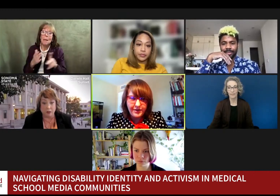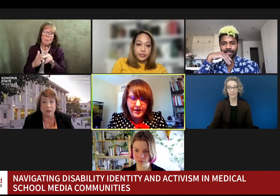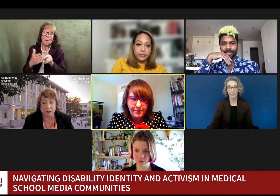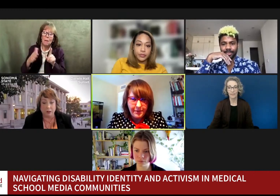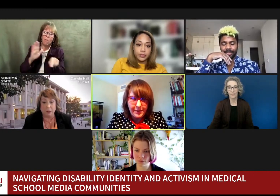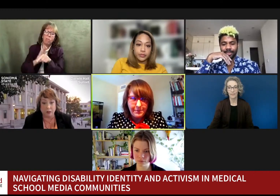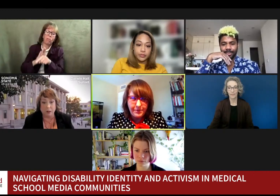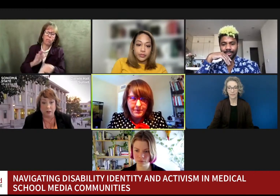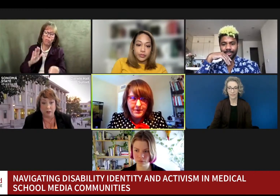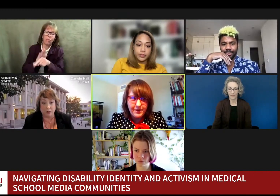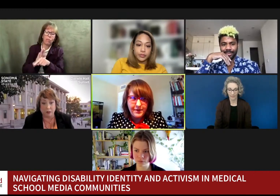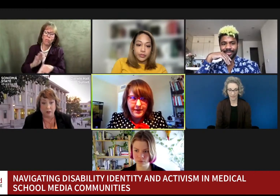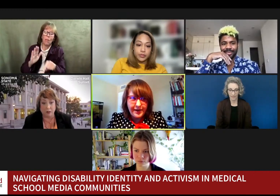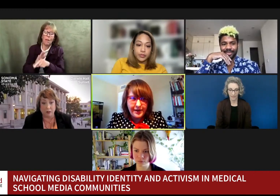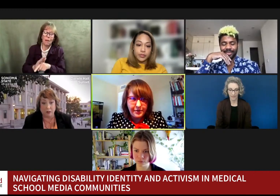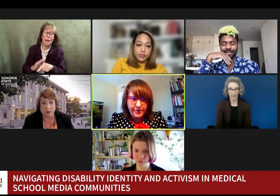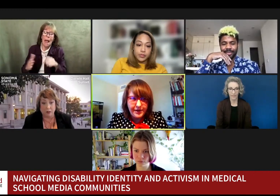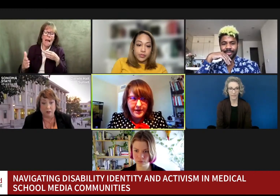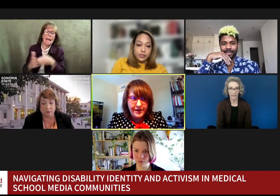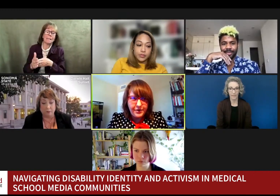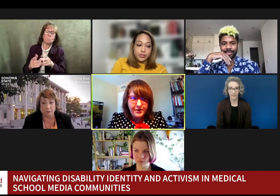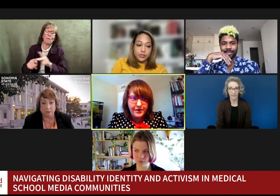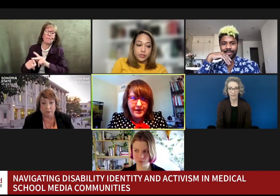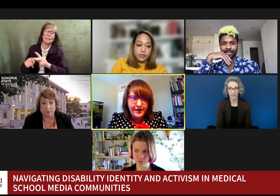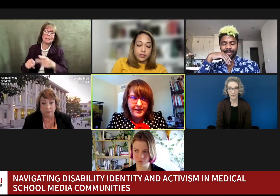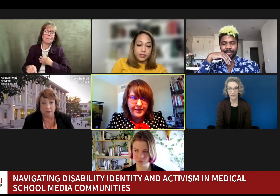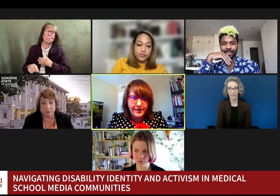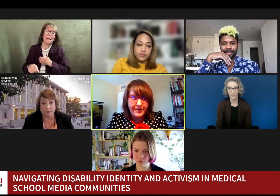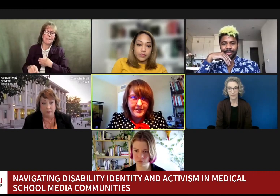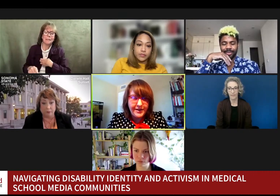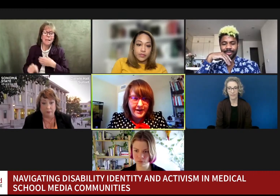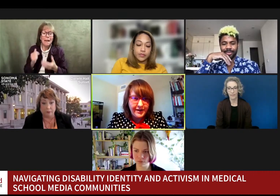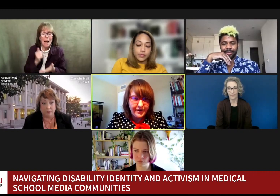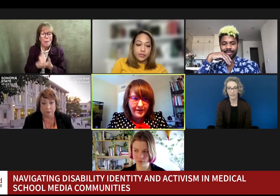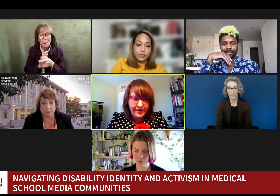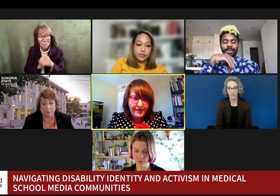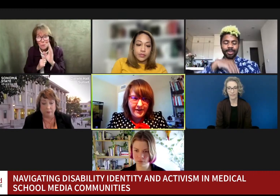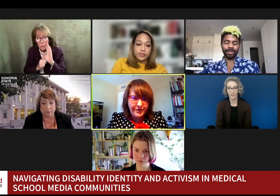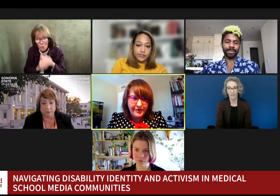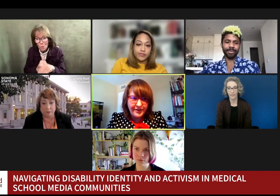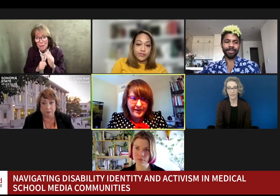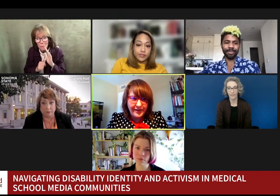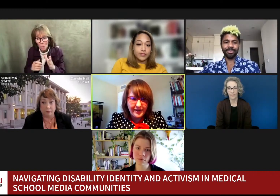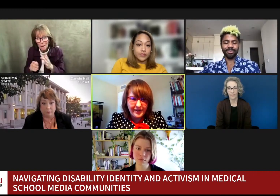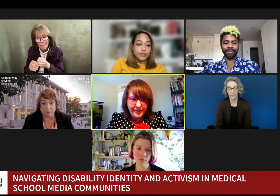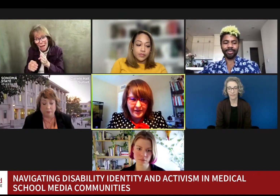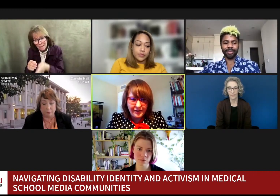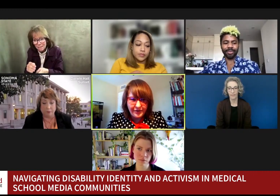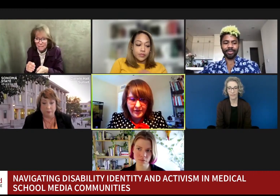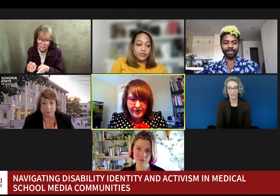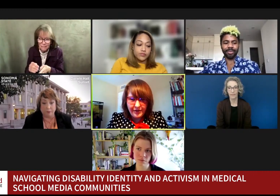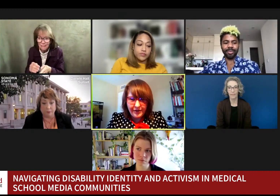And just helping people get through it and know there is an end, there's a light at the end of the tunnel.